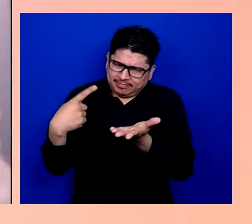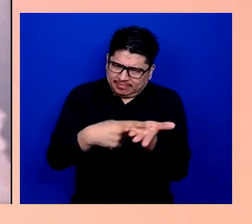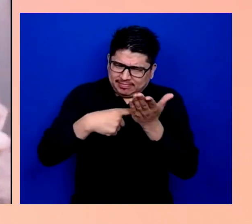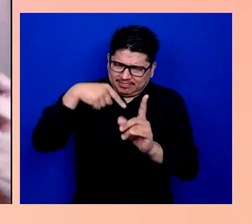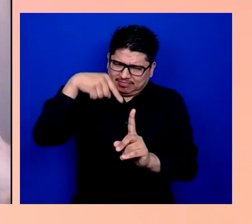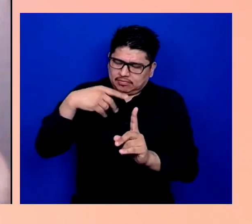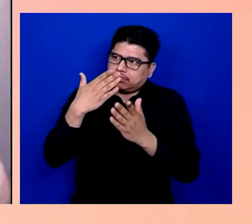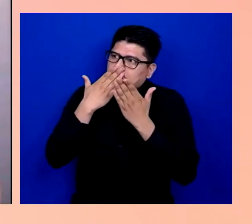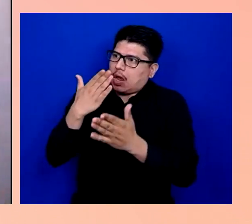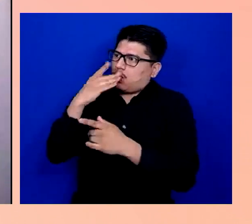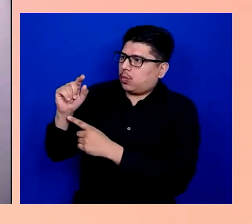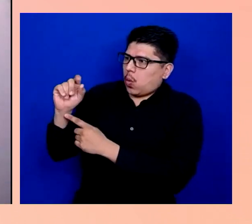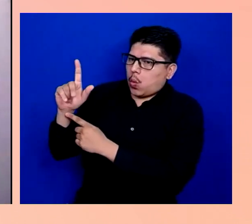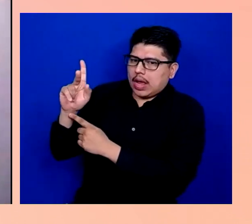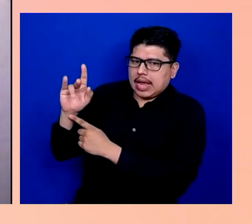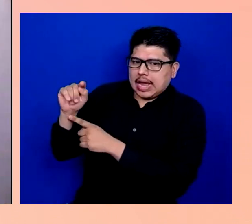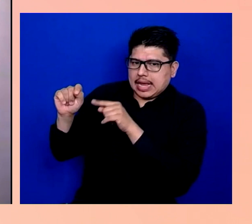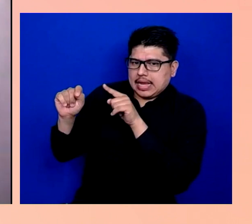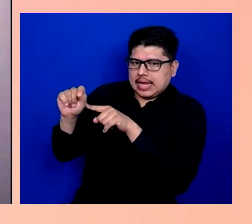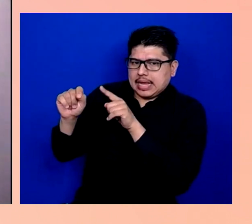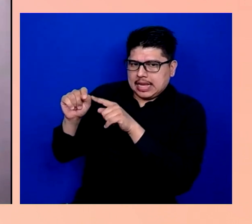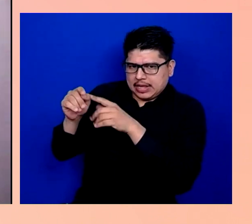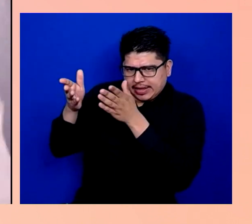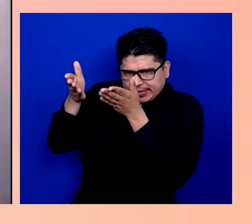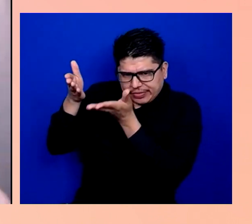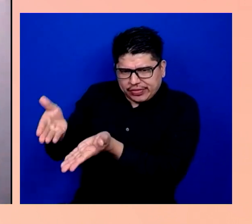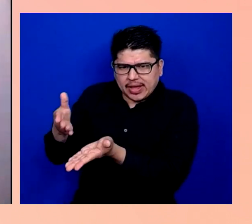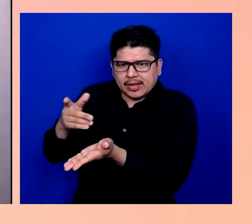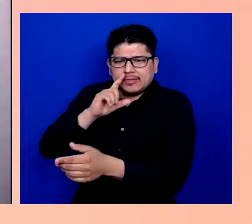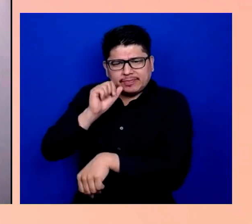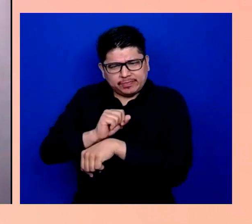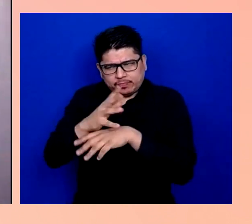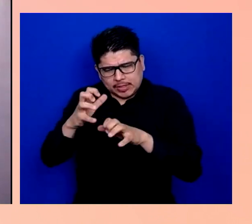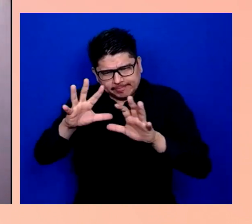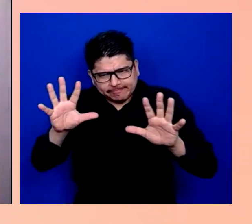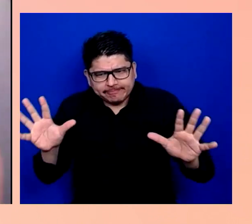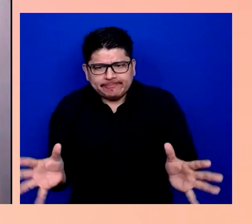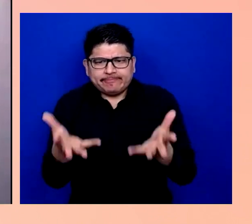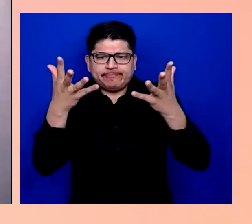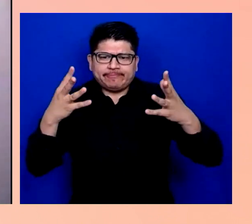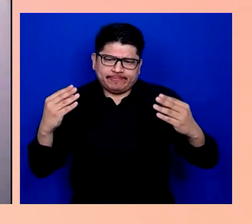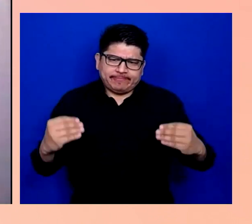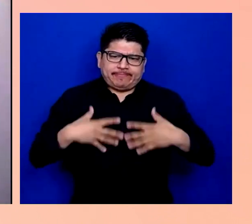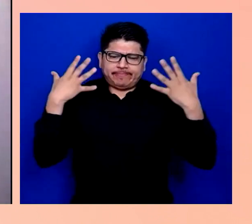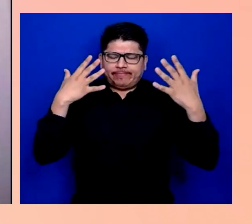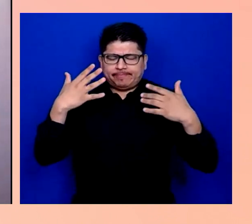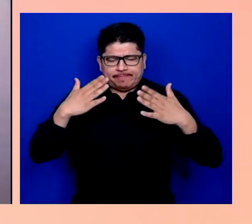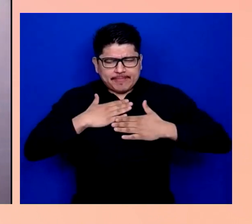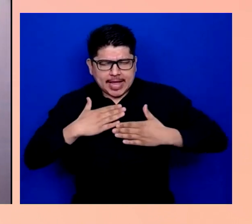is wanting to uplift body minds authentically.